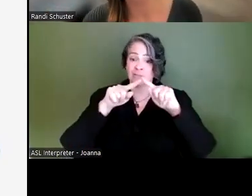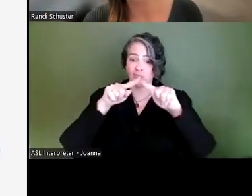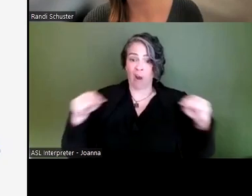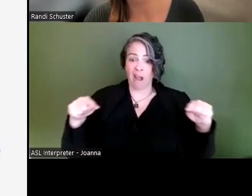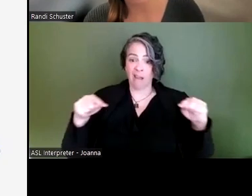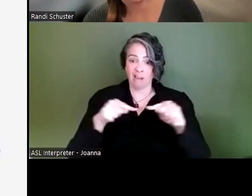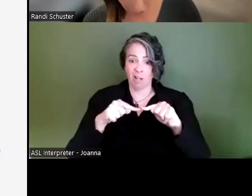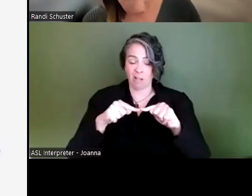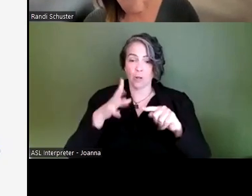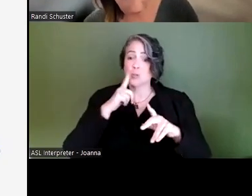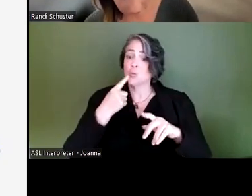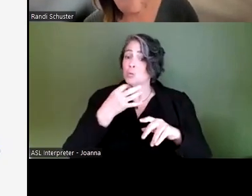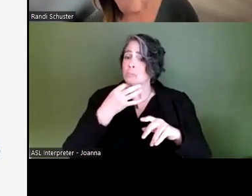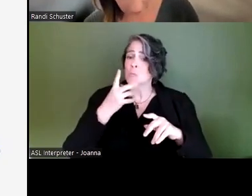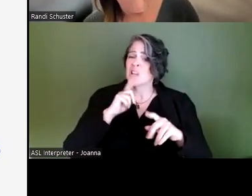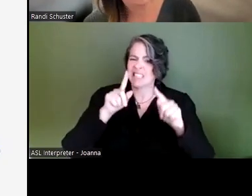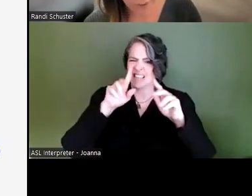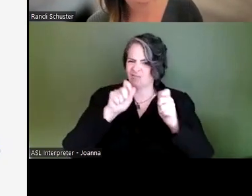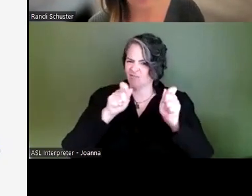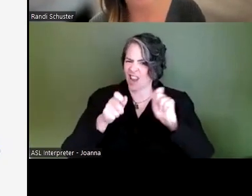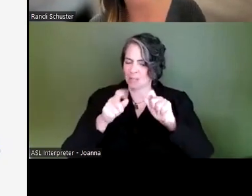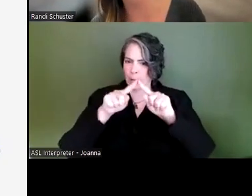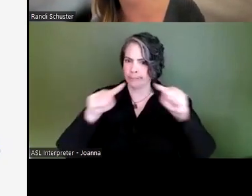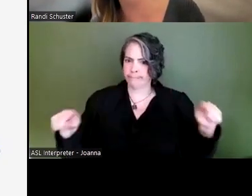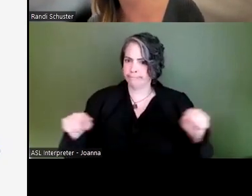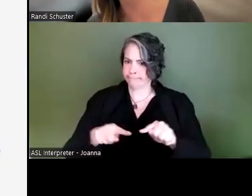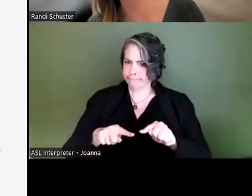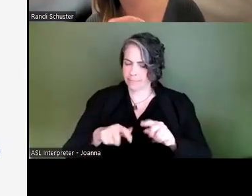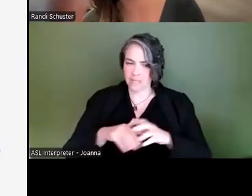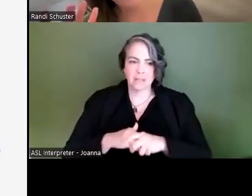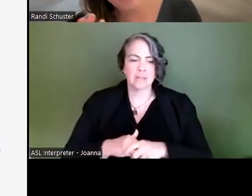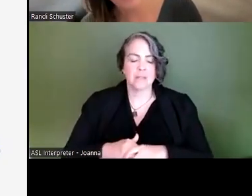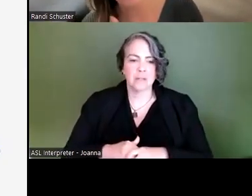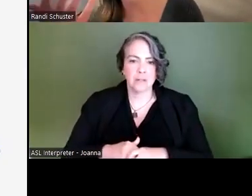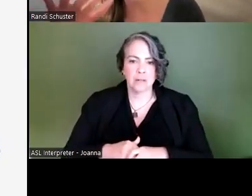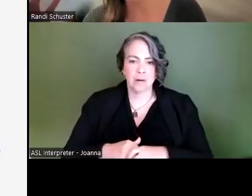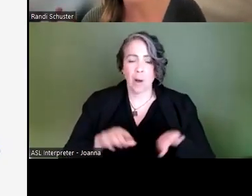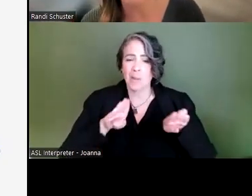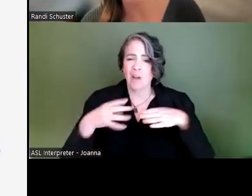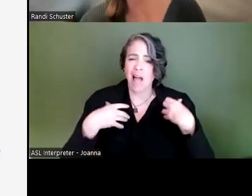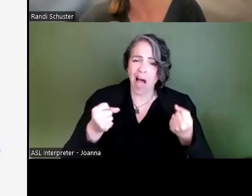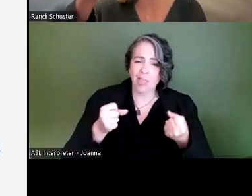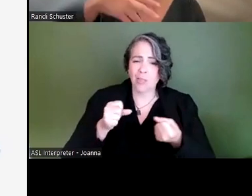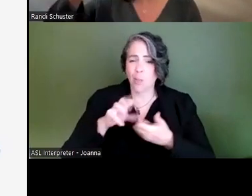current state youth school-based behavioral health programs as well as academic supports tend to be